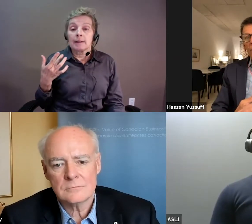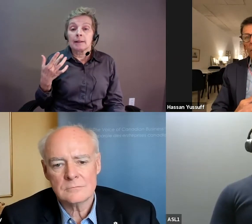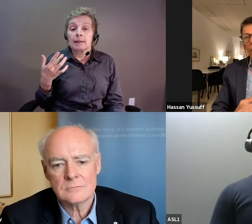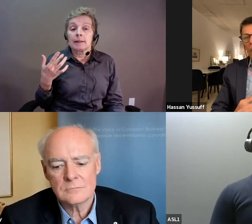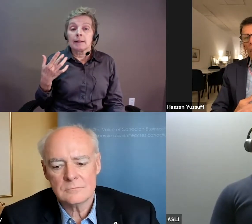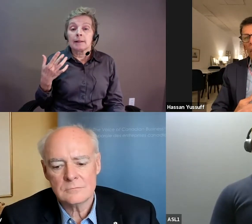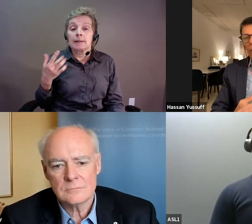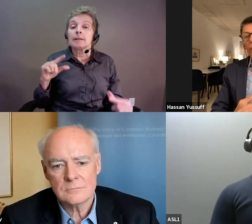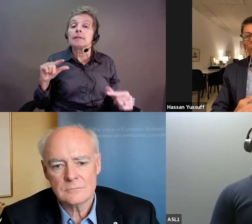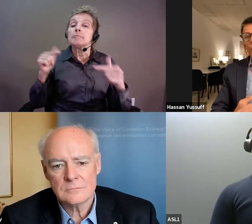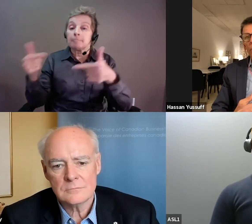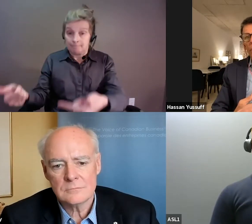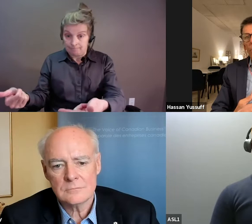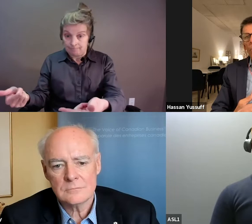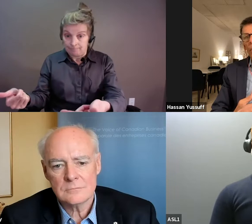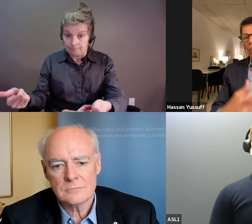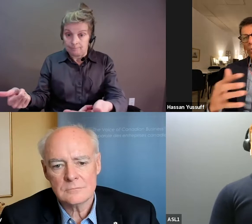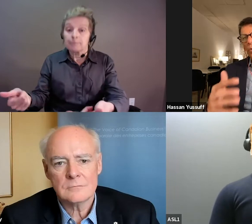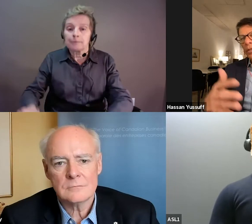people are able to work from home, this also presents